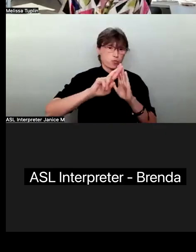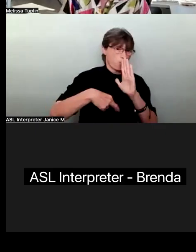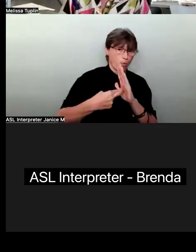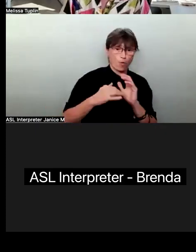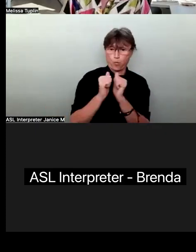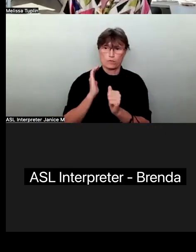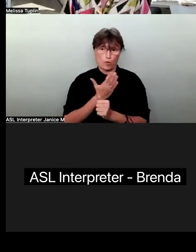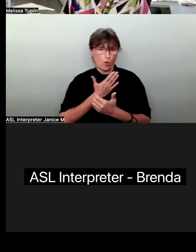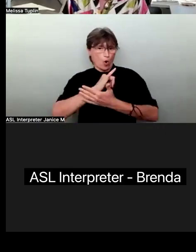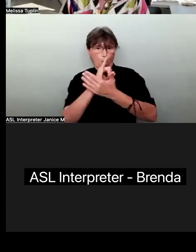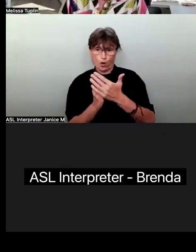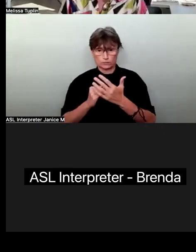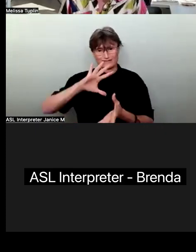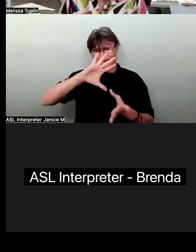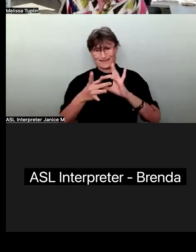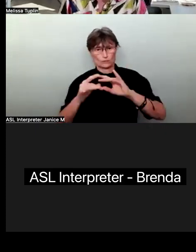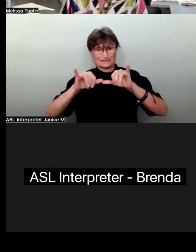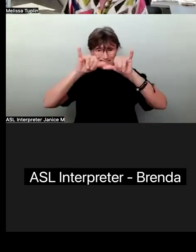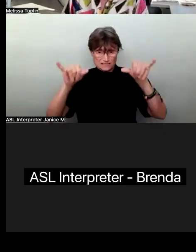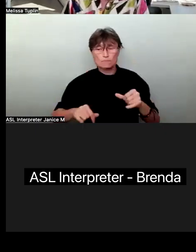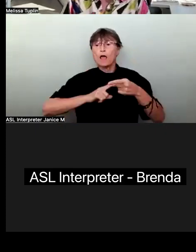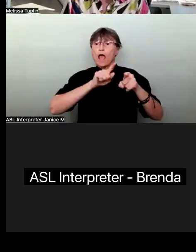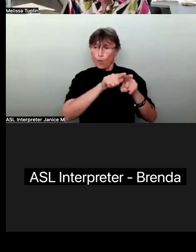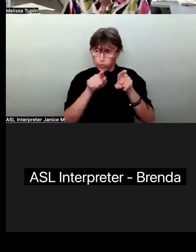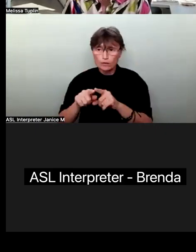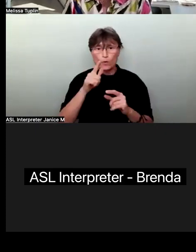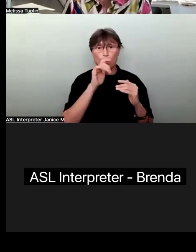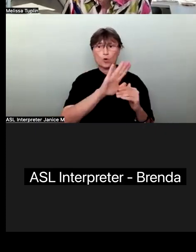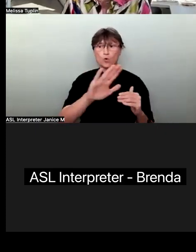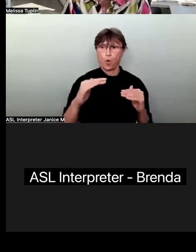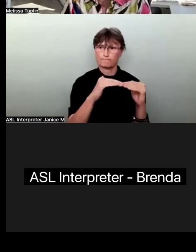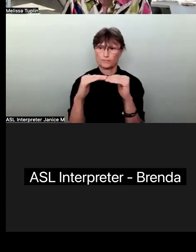including those it considers artistic peers. This section asks you to speak